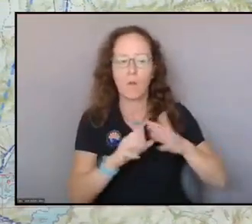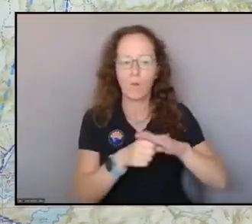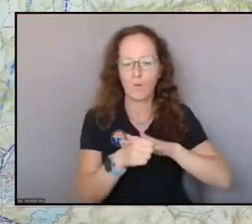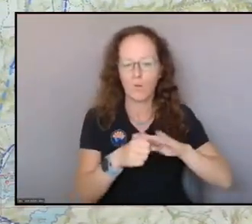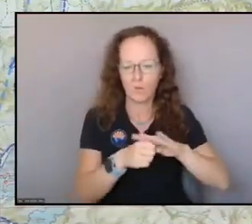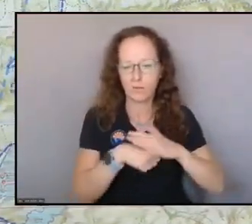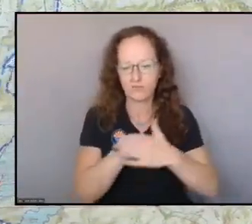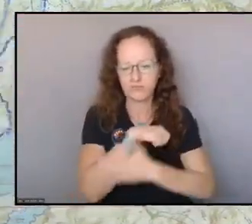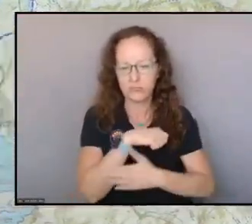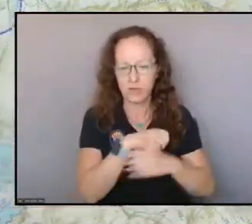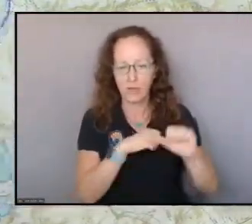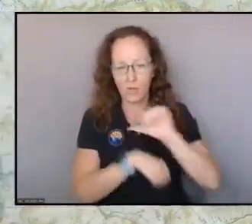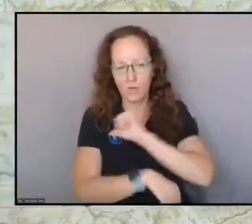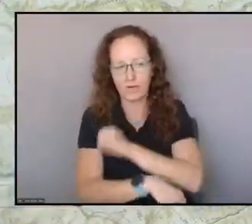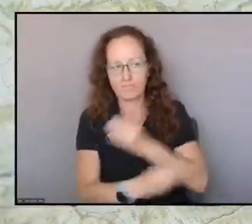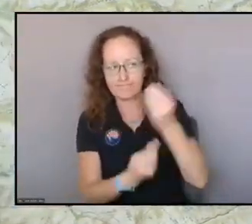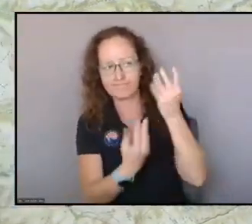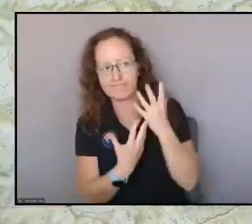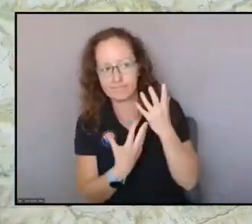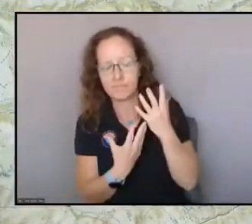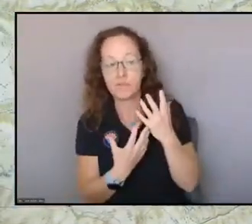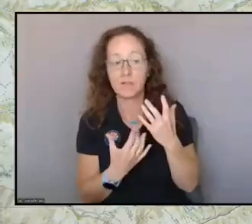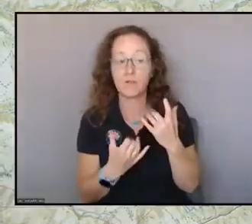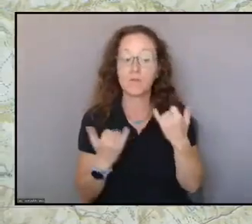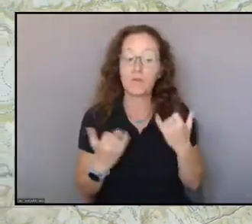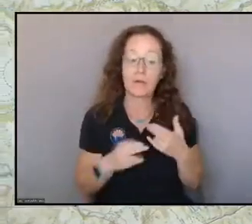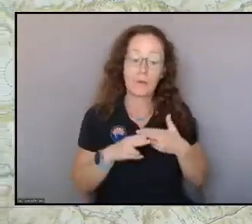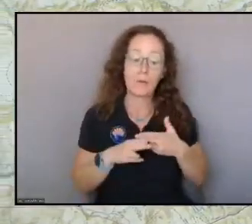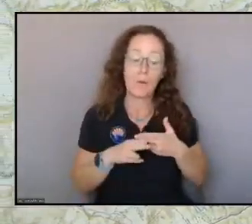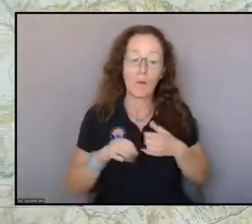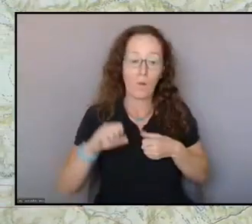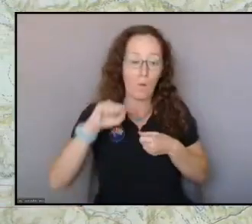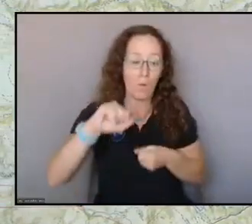HOLDING THROUGH THIS EVENT HERE AND THE LONG-TERM IS TO